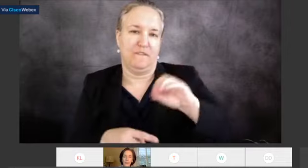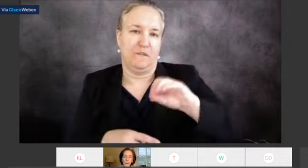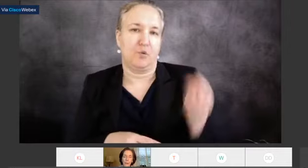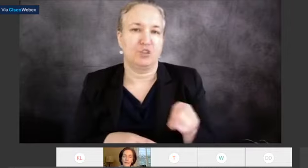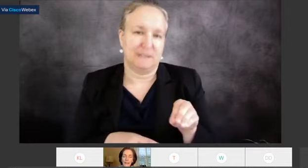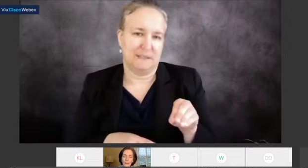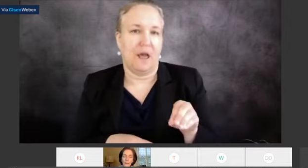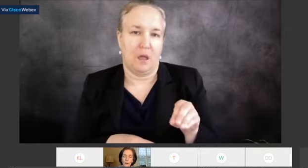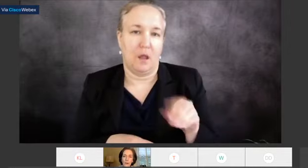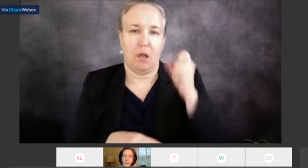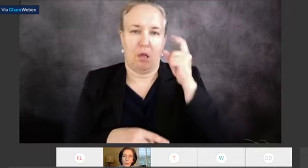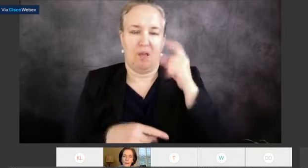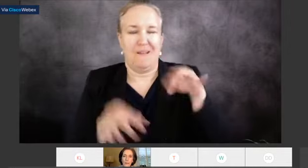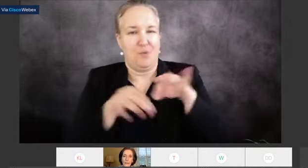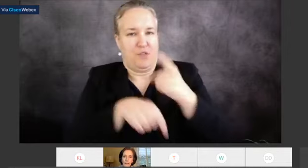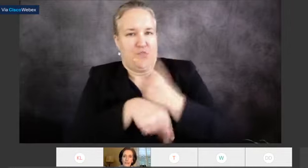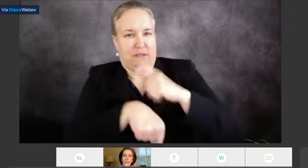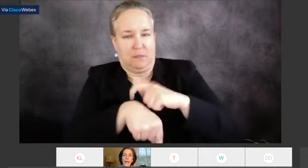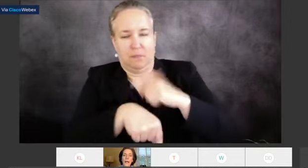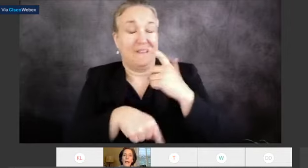appropriate date i'm sorry i don't remember what that date is